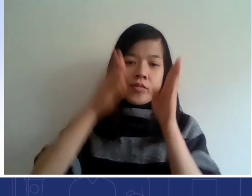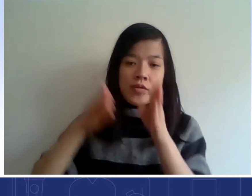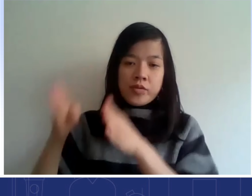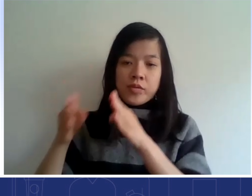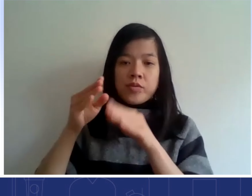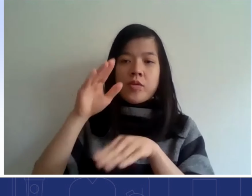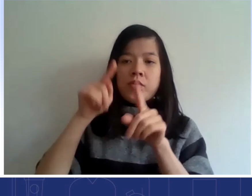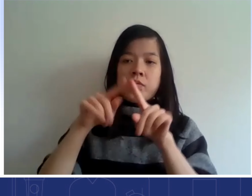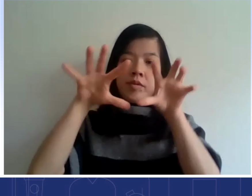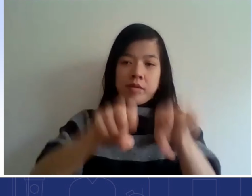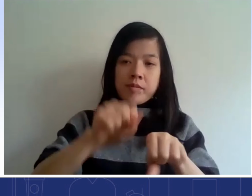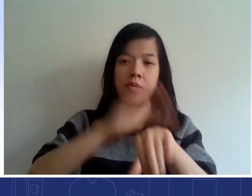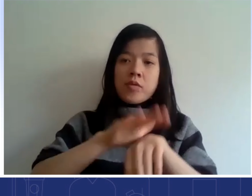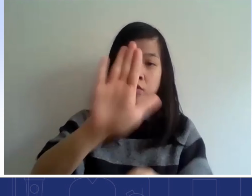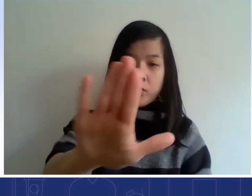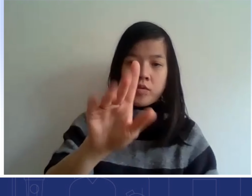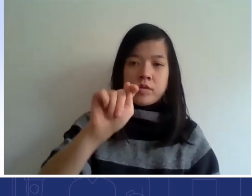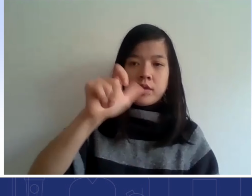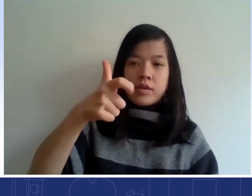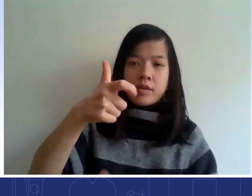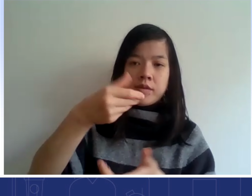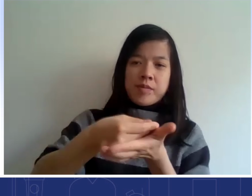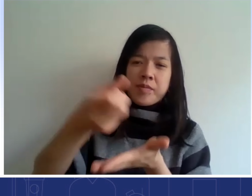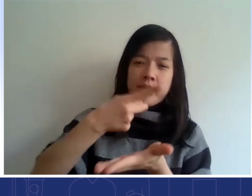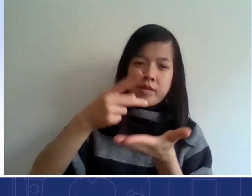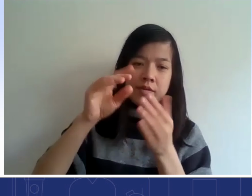This will be for every person who is claimed on your tax return.